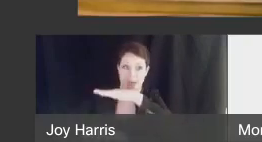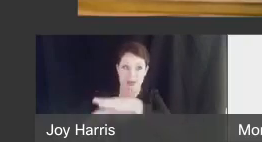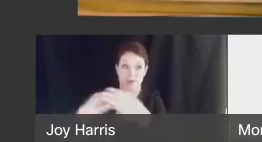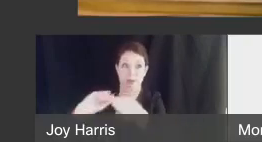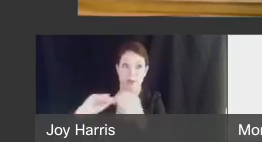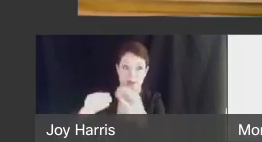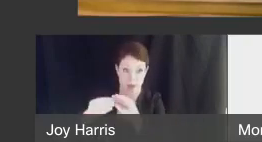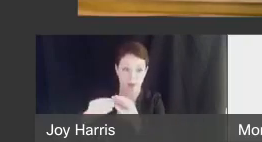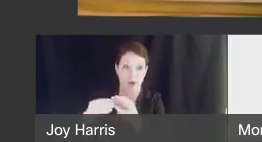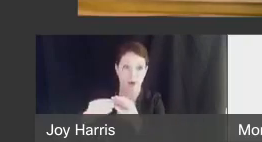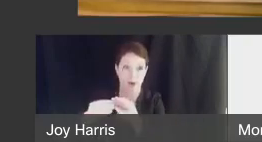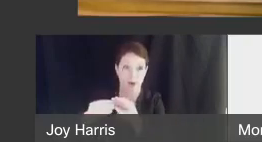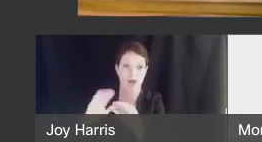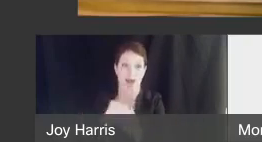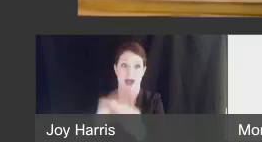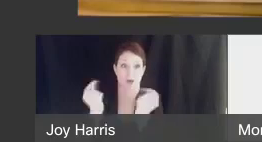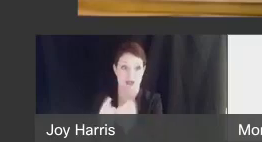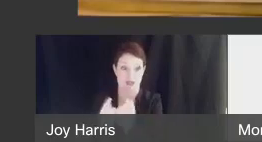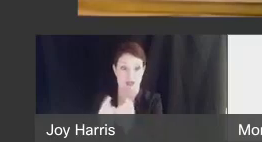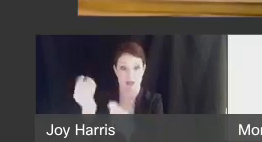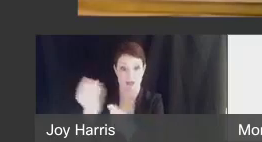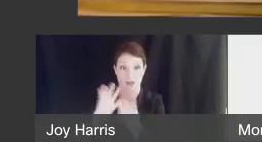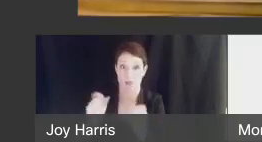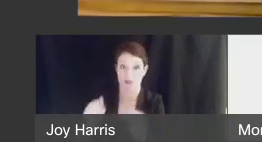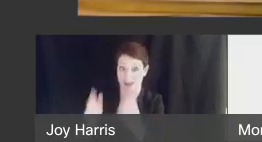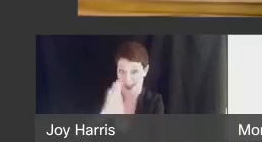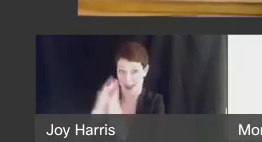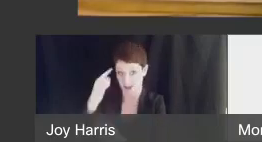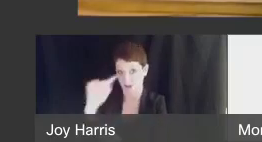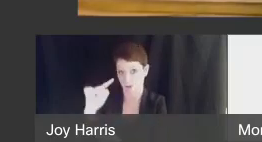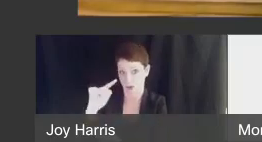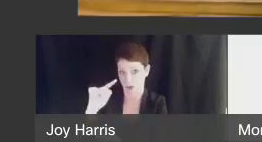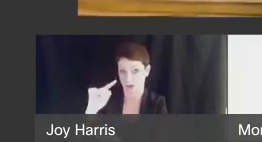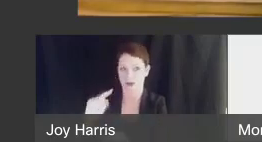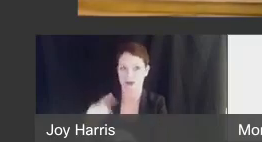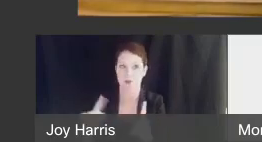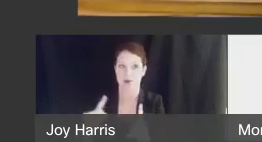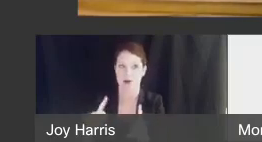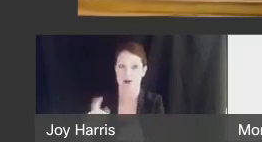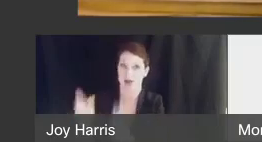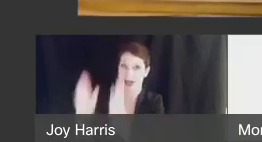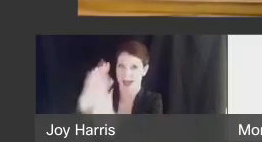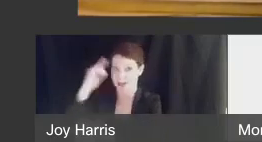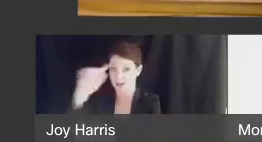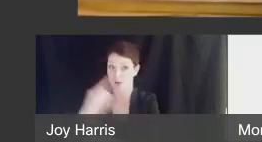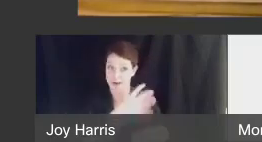that our team is told we can ask for but that doesn't mean that we're going to receive it. So